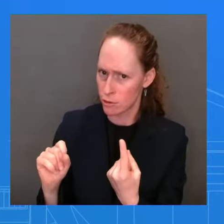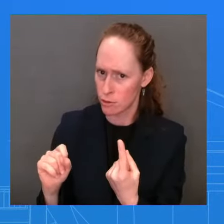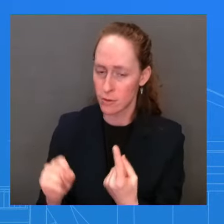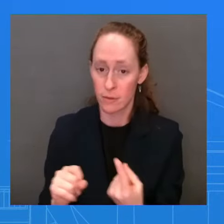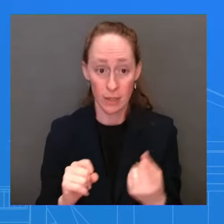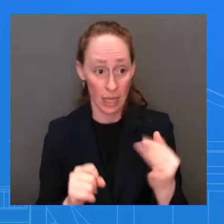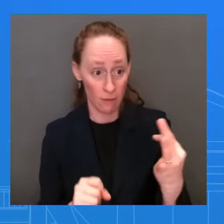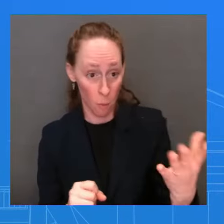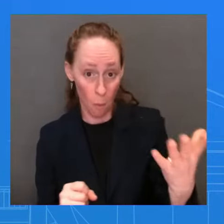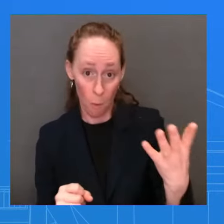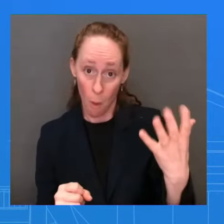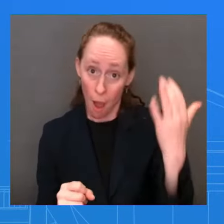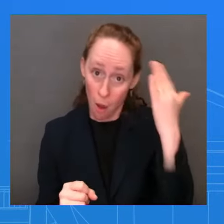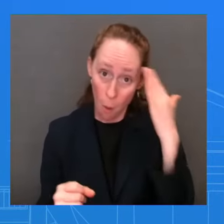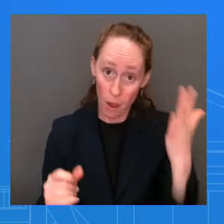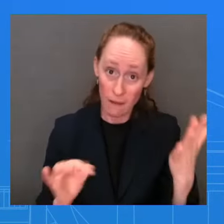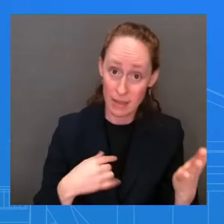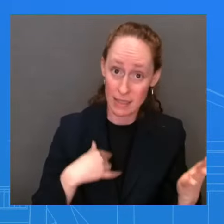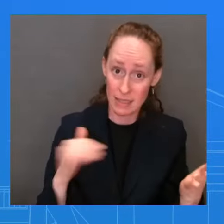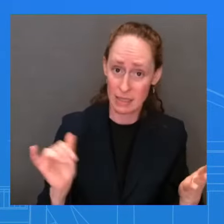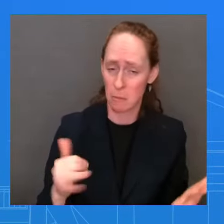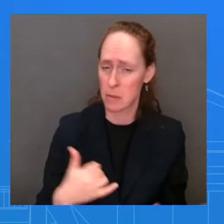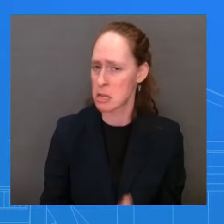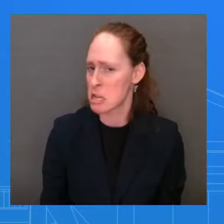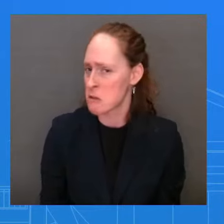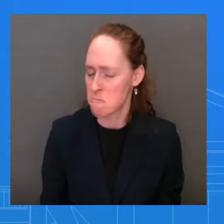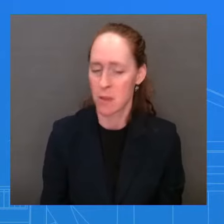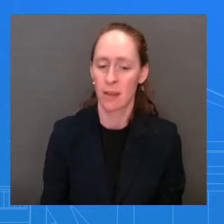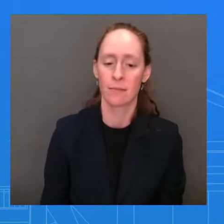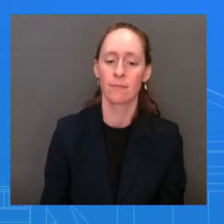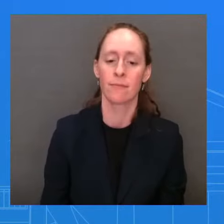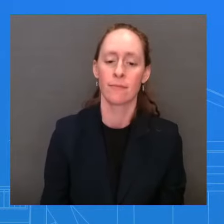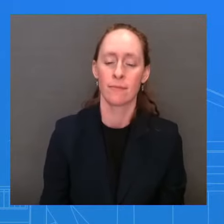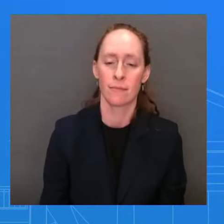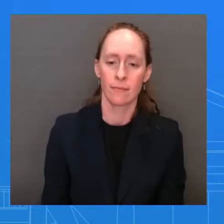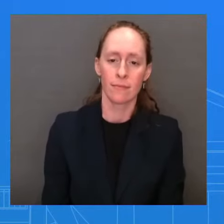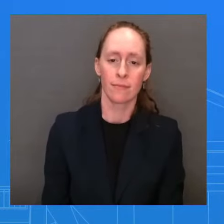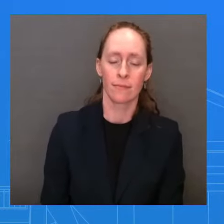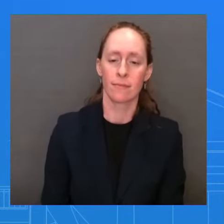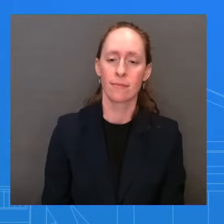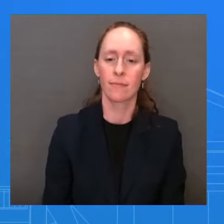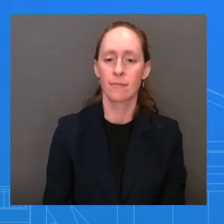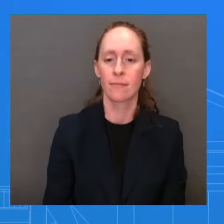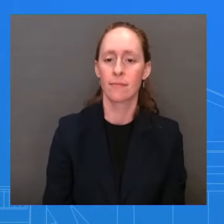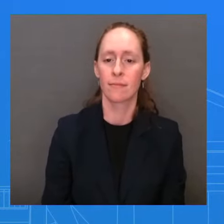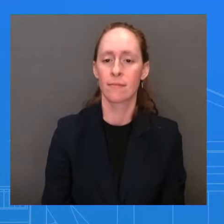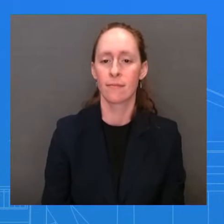The Press: And just one more. Does the President plan to serve all eight years? Ms. Jean-Pierre: I'm not --